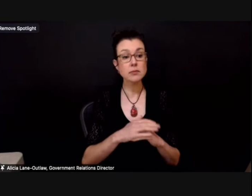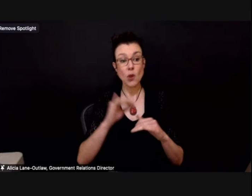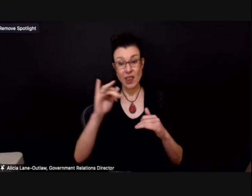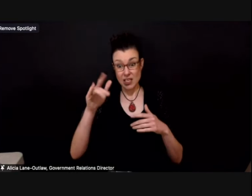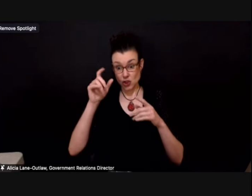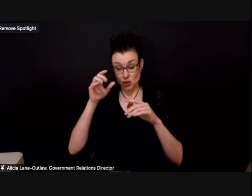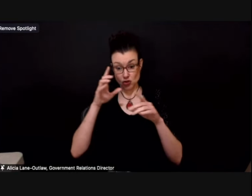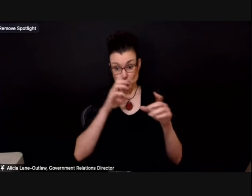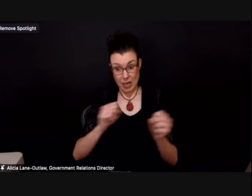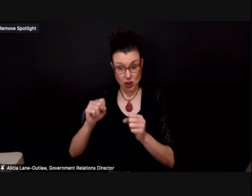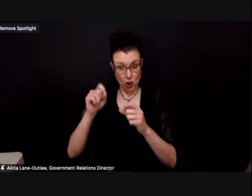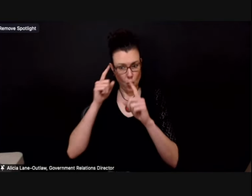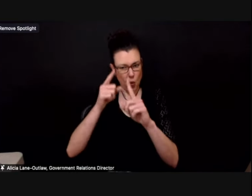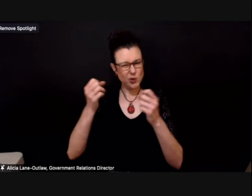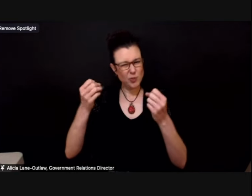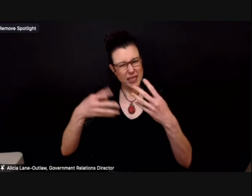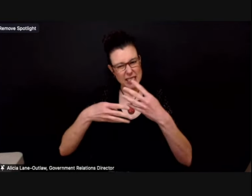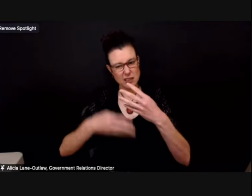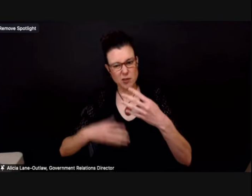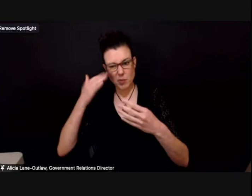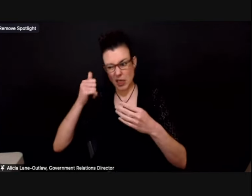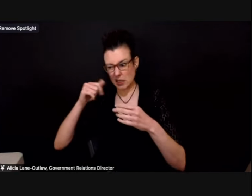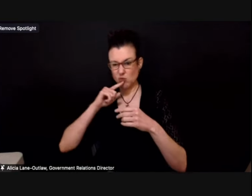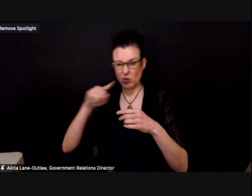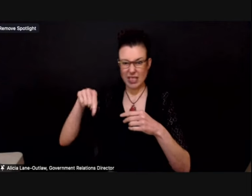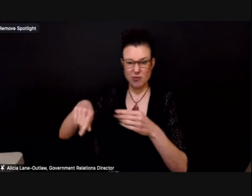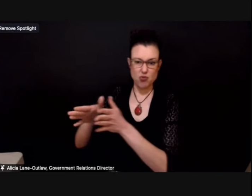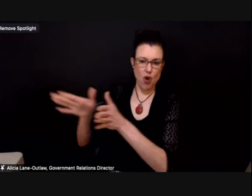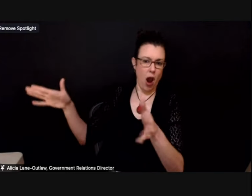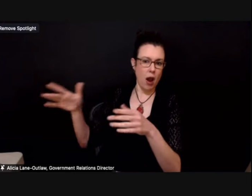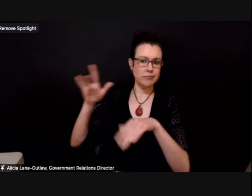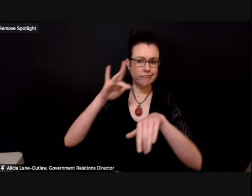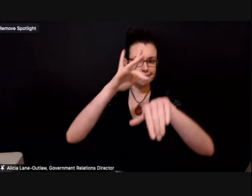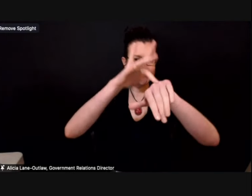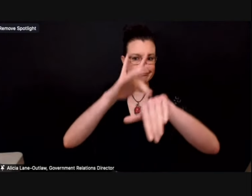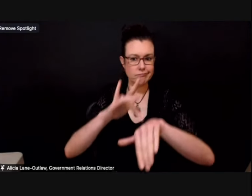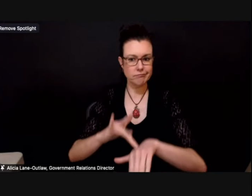There are several strategic goals listed as relates to this activity.